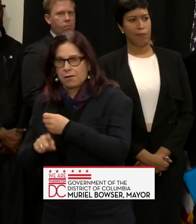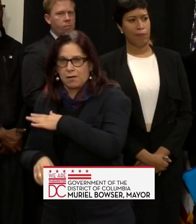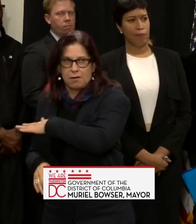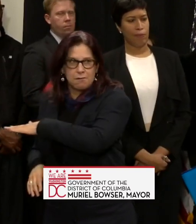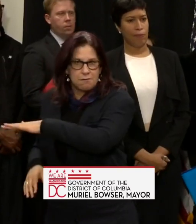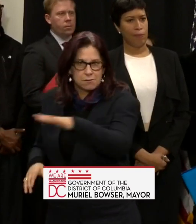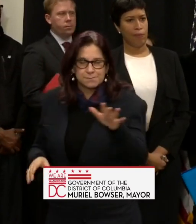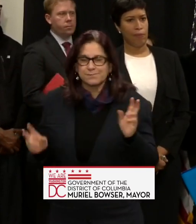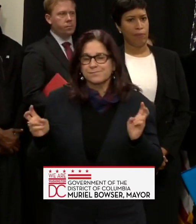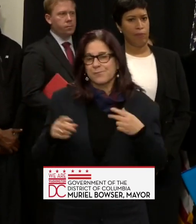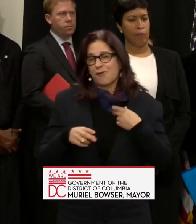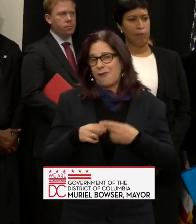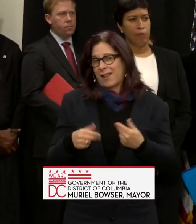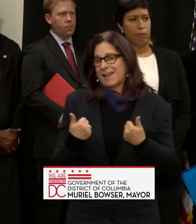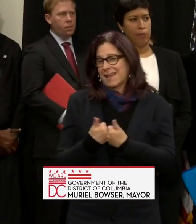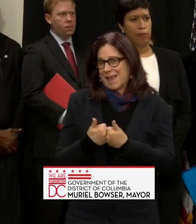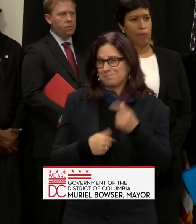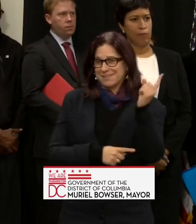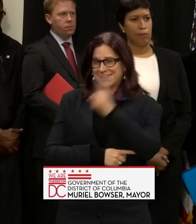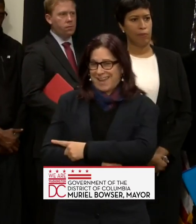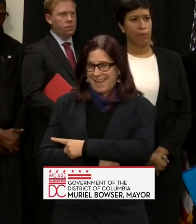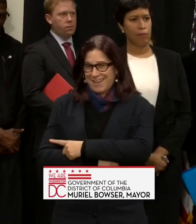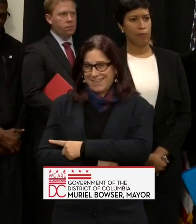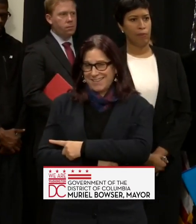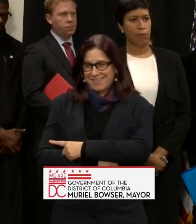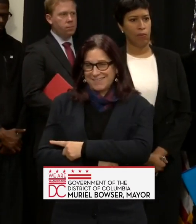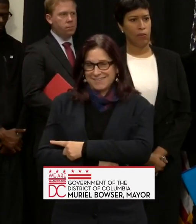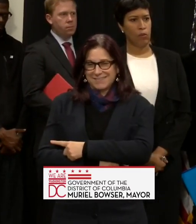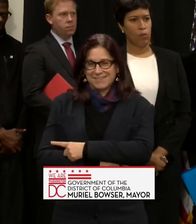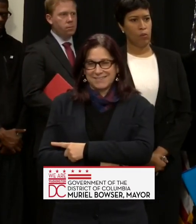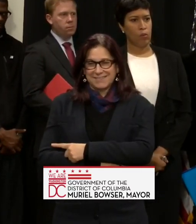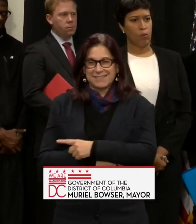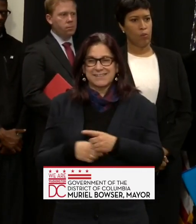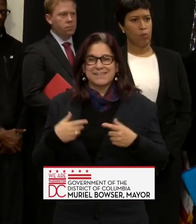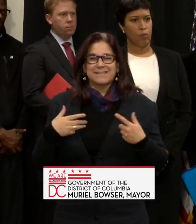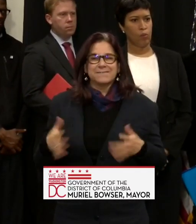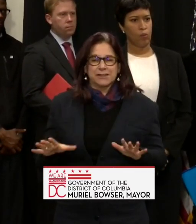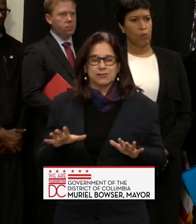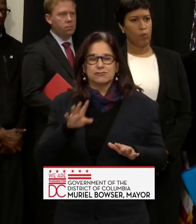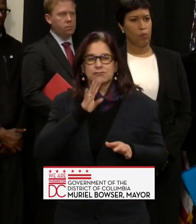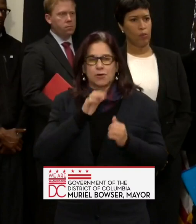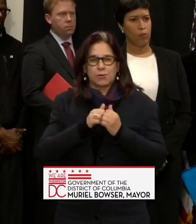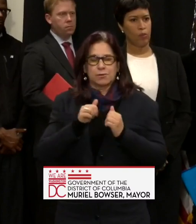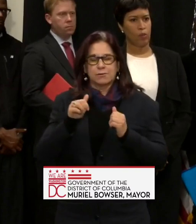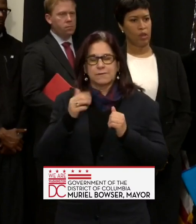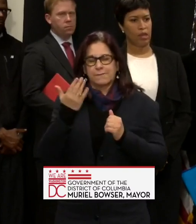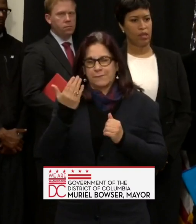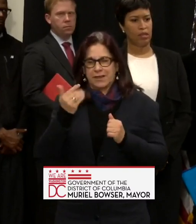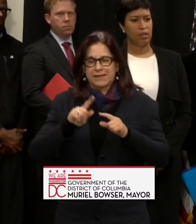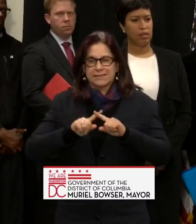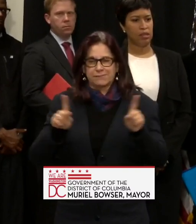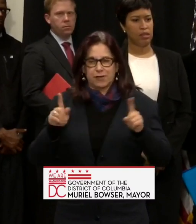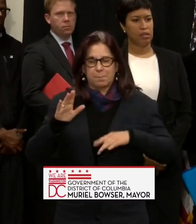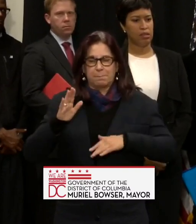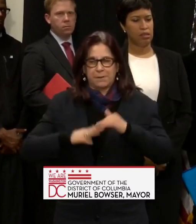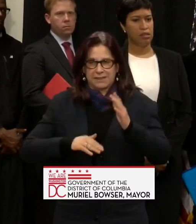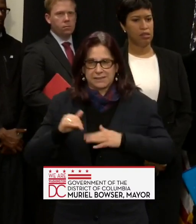OVER 1500 BUILDINGS AND OVER 350,000 PEOPLE AND 5,000